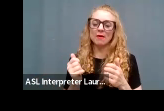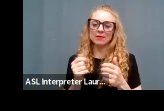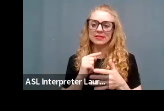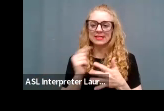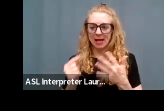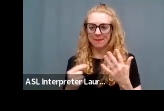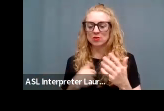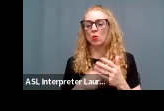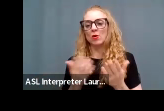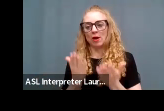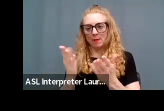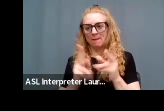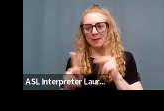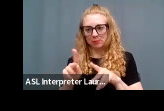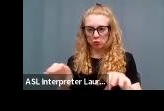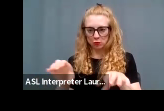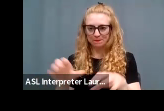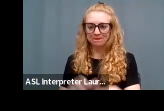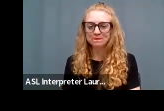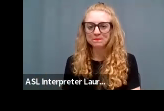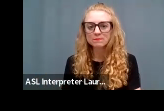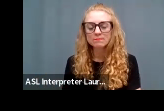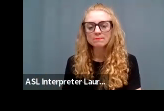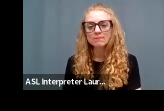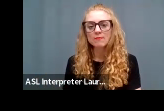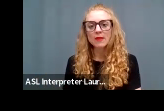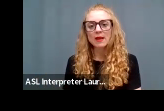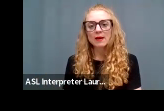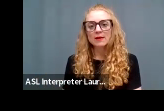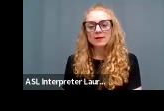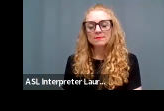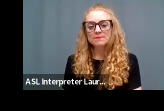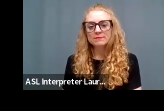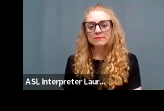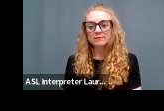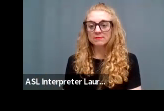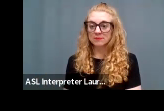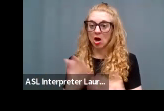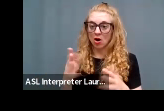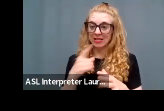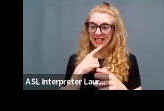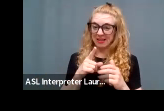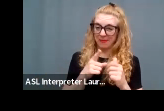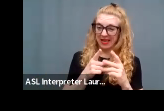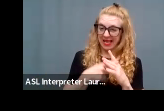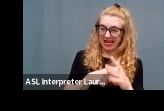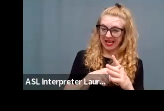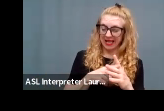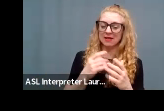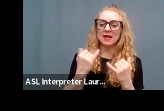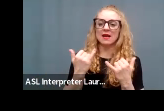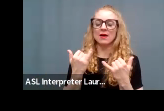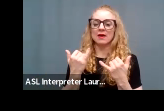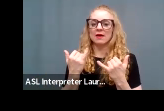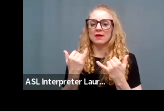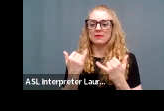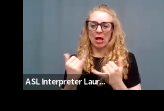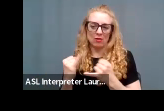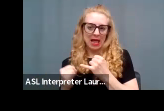recommend people take and as I said right up front let's go to the last slide it is a journey not a